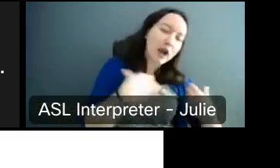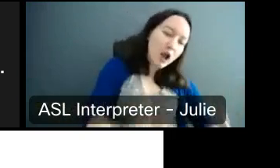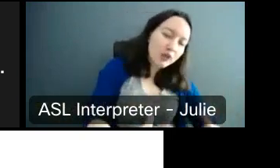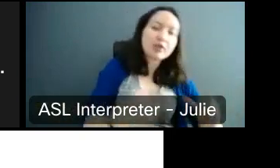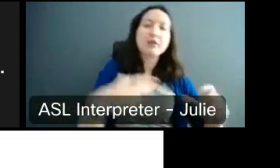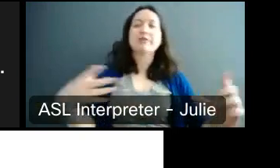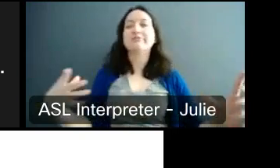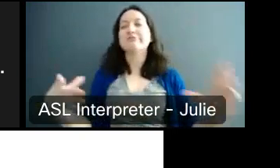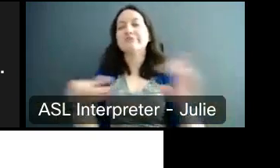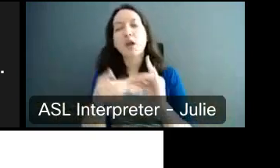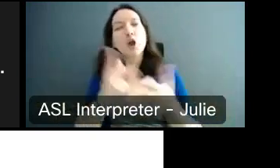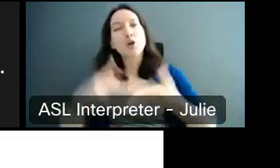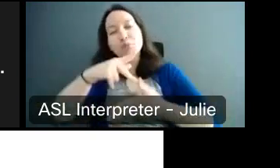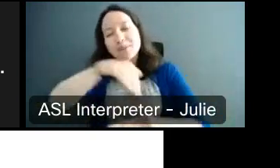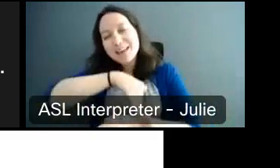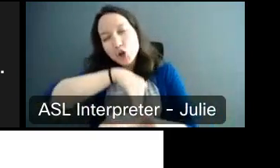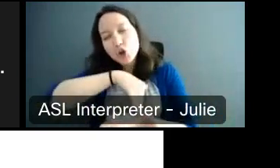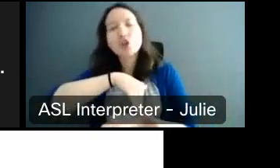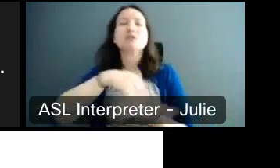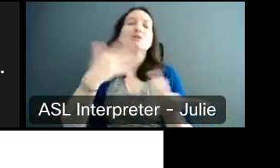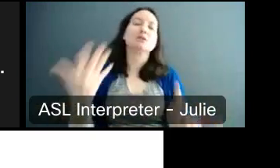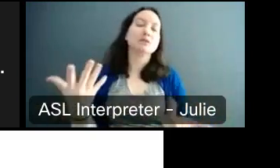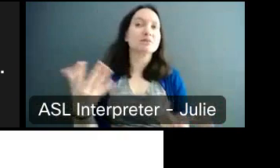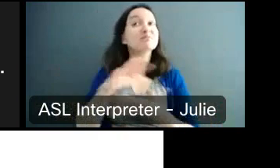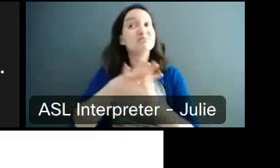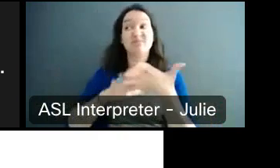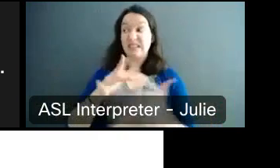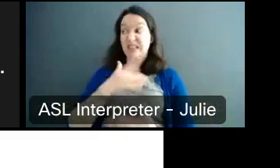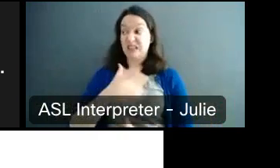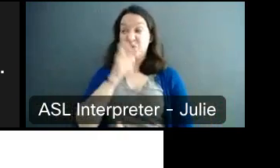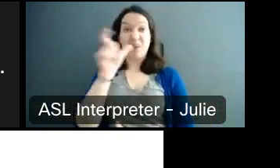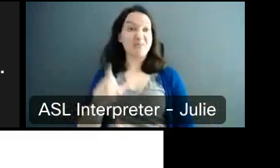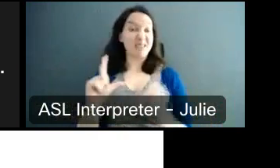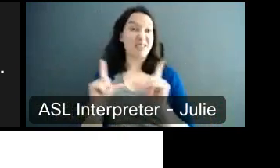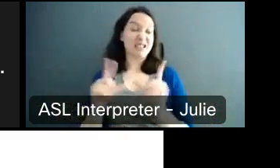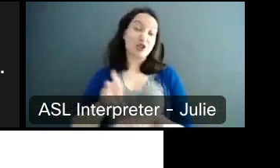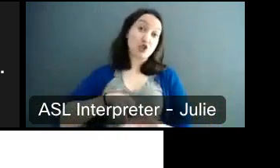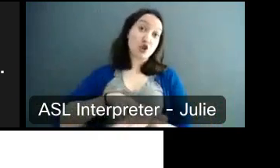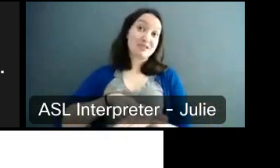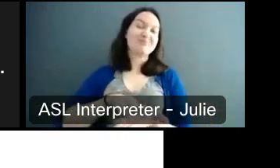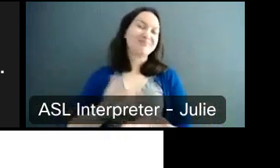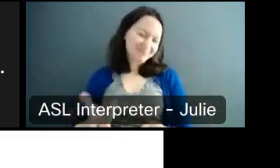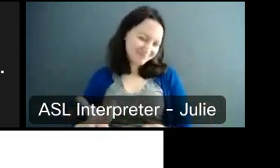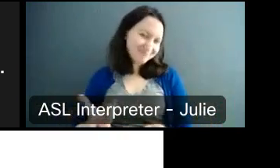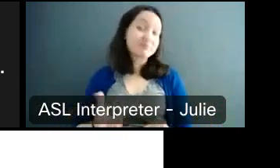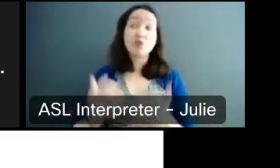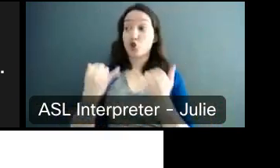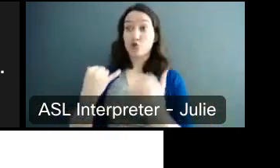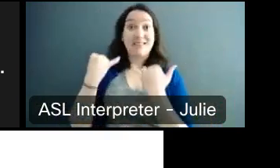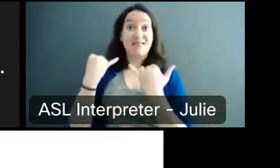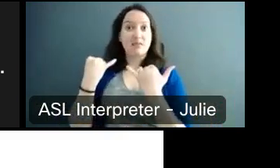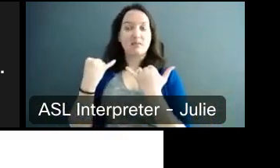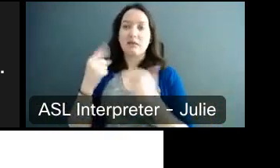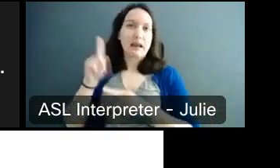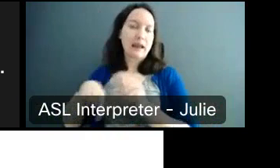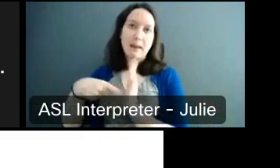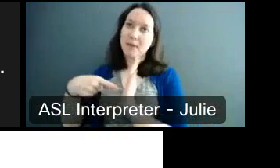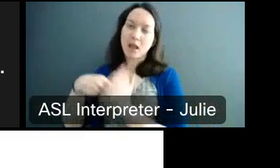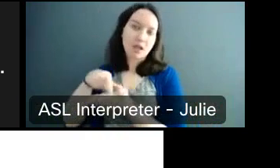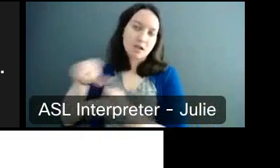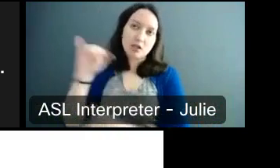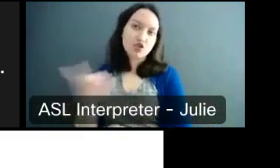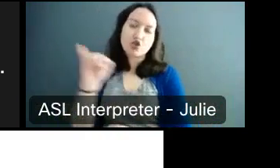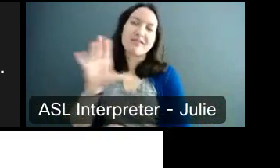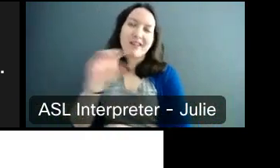With our primary care doctors, and they do things that you don't have to have be a licensed nurse to do and things like that. So currently we can't build an insurance company or the Medicare program.